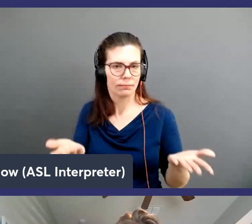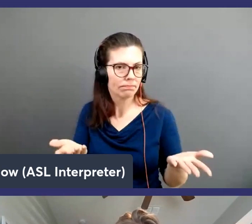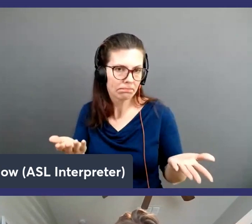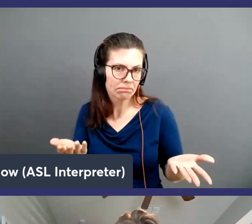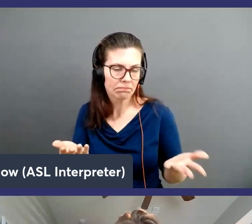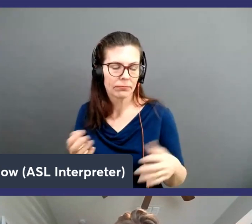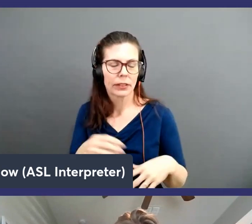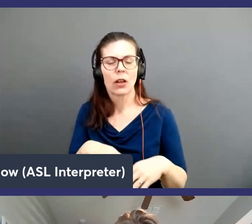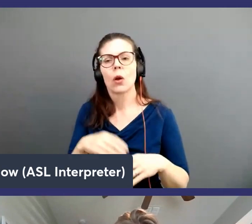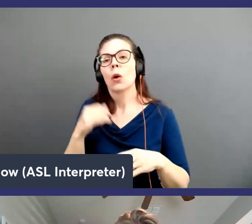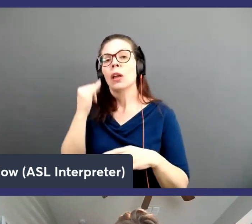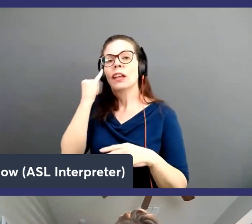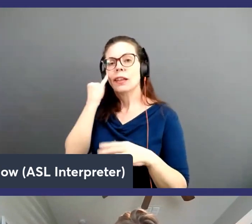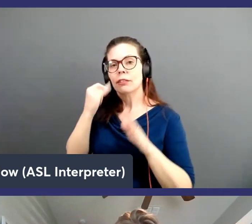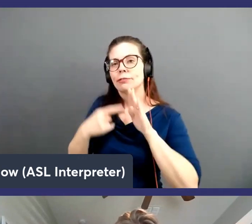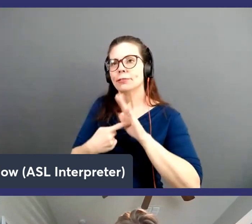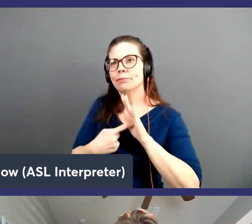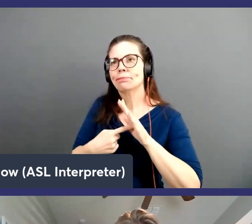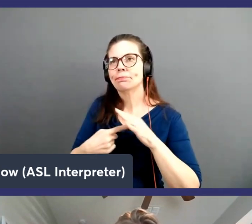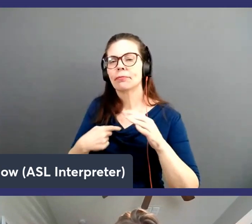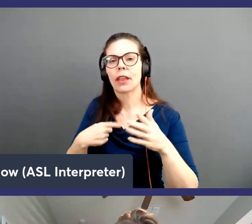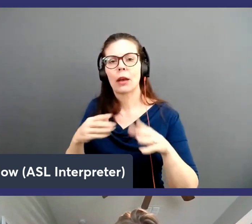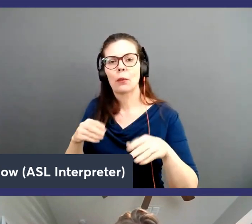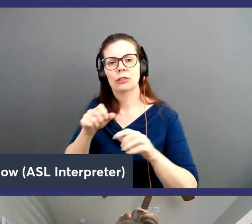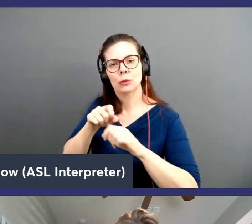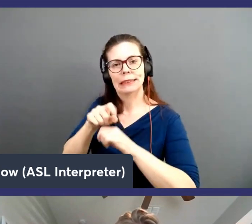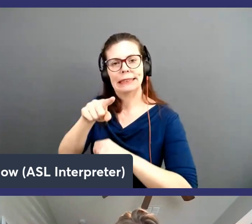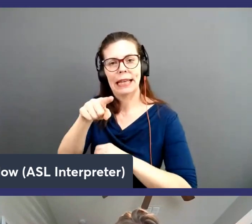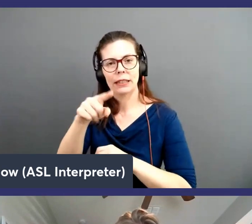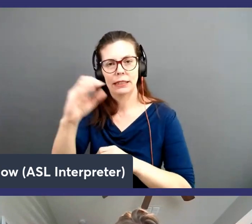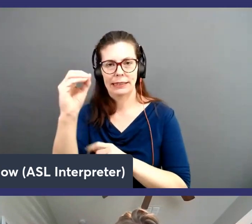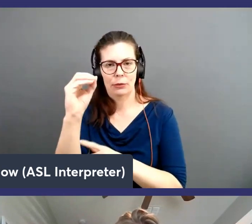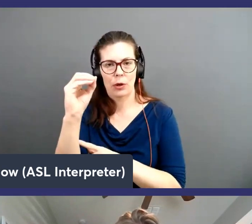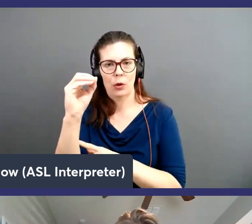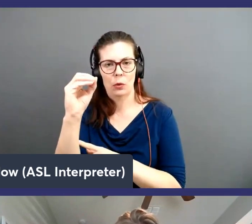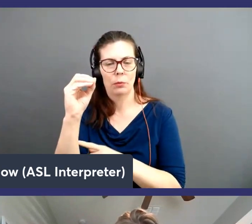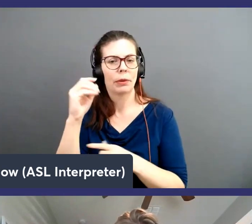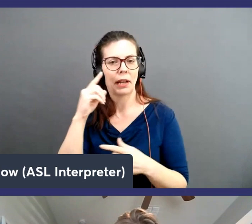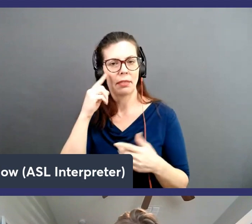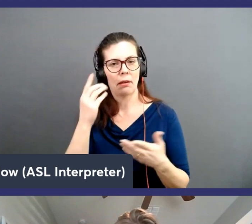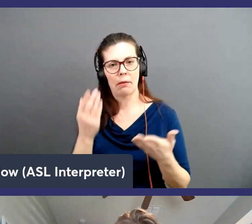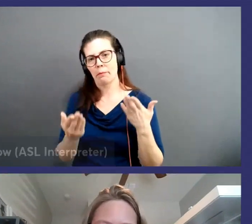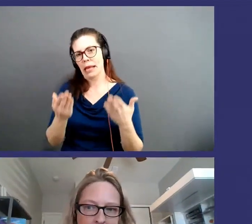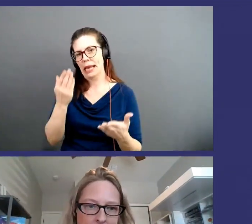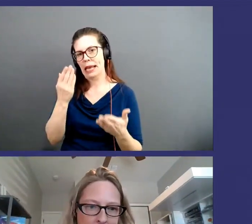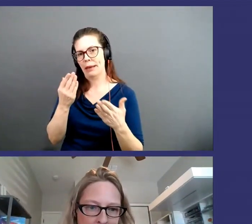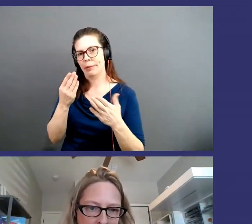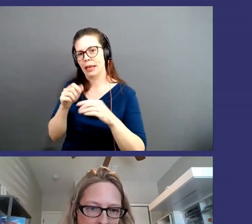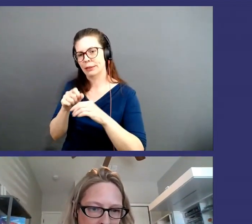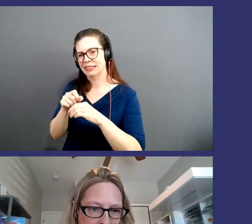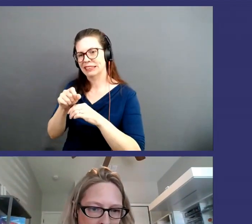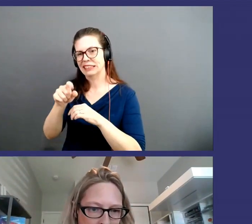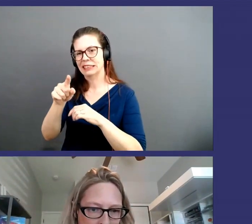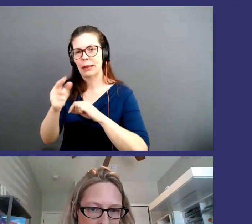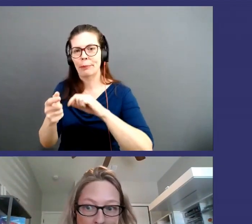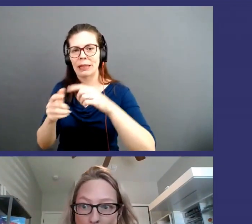So if I wanted to send you a 0, but I thought maybe it could get messed up somewhere along the way,